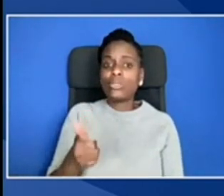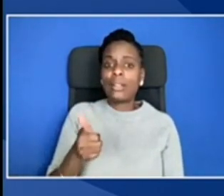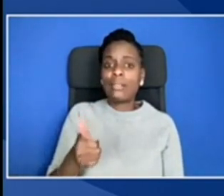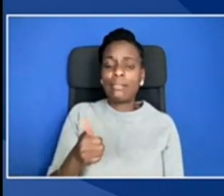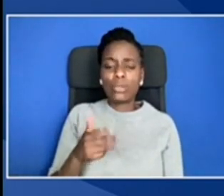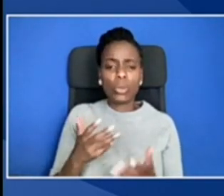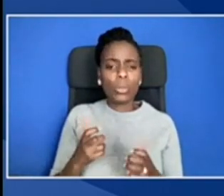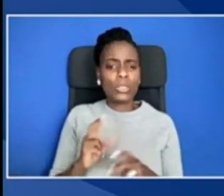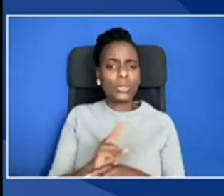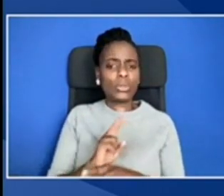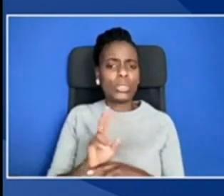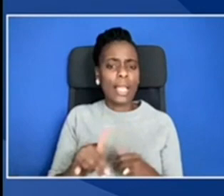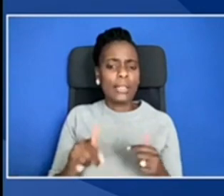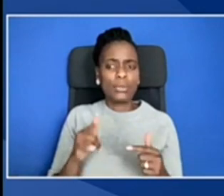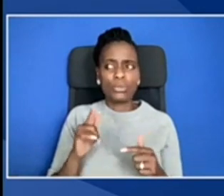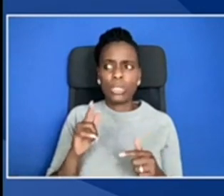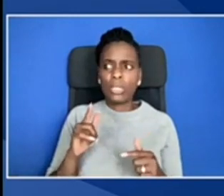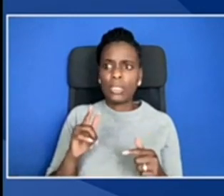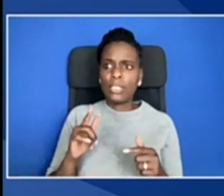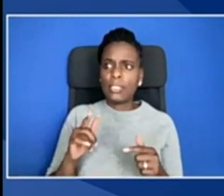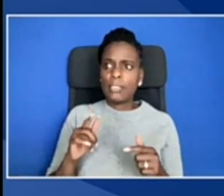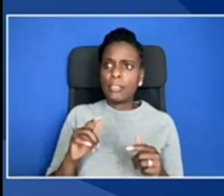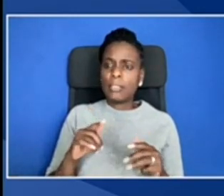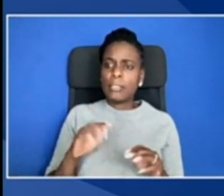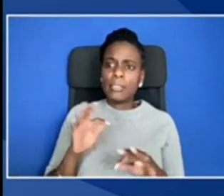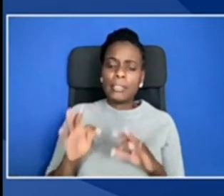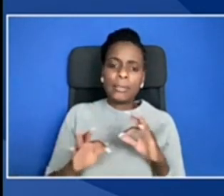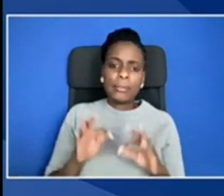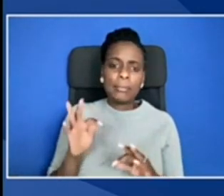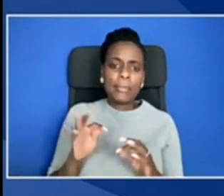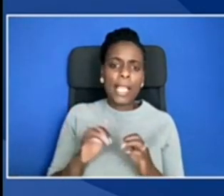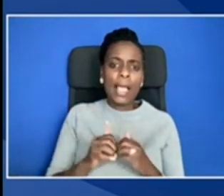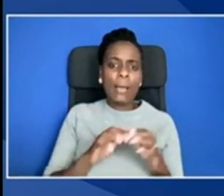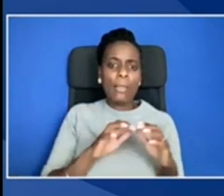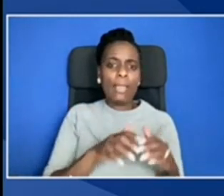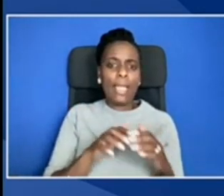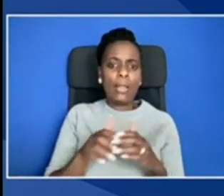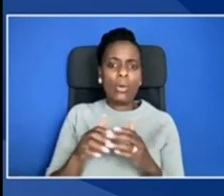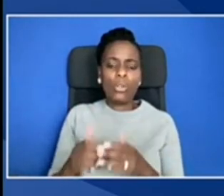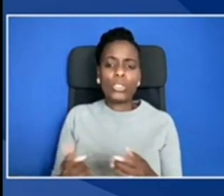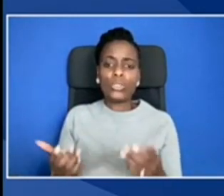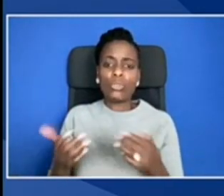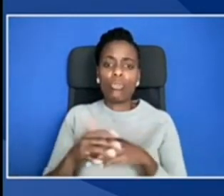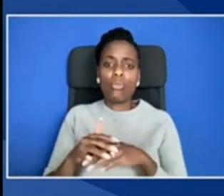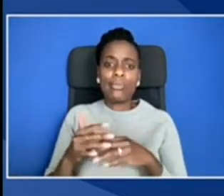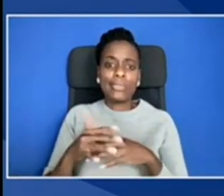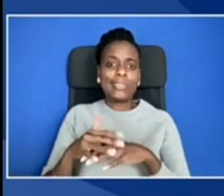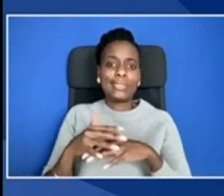illustrate the ways that these categories do cross over into each other, and also